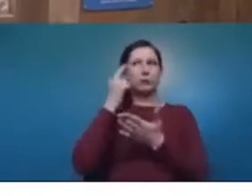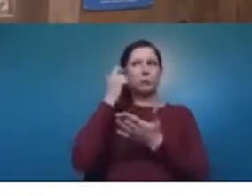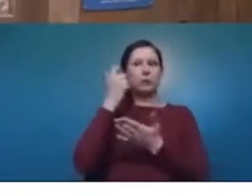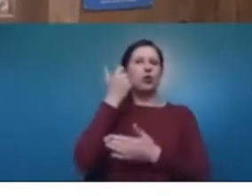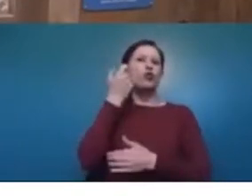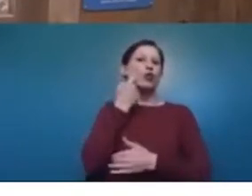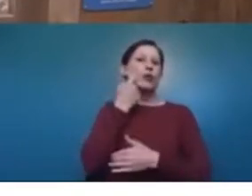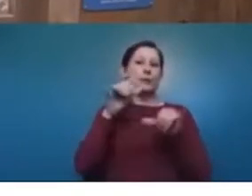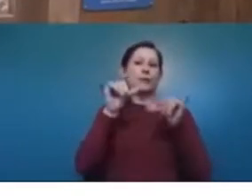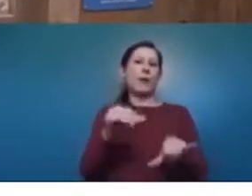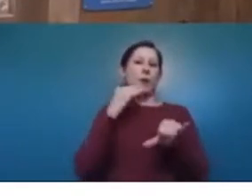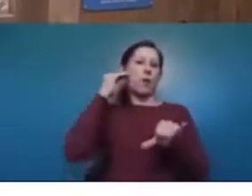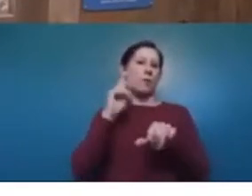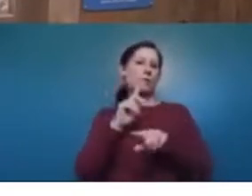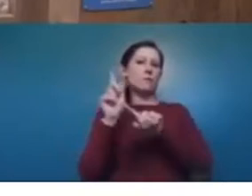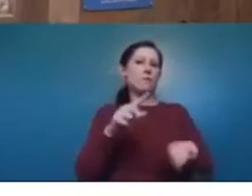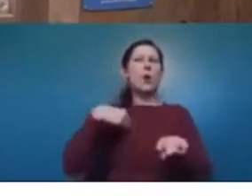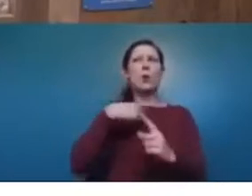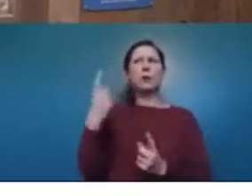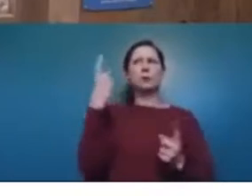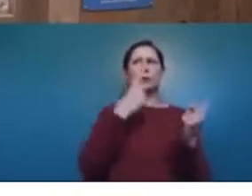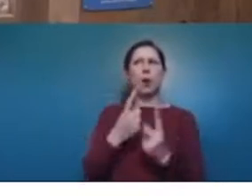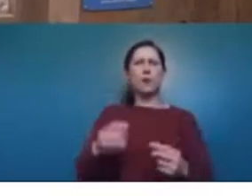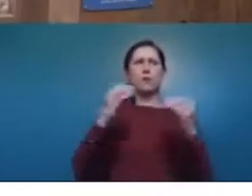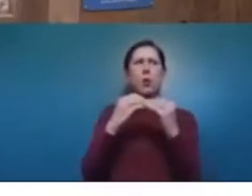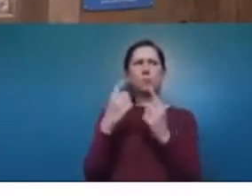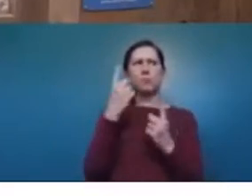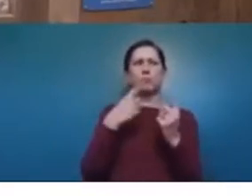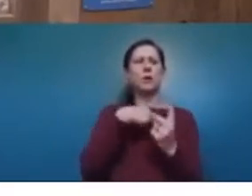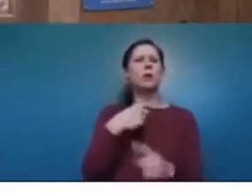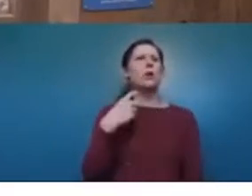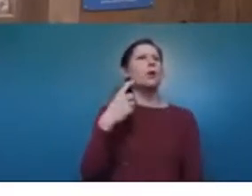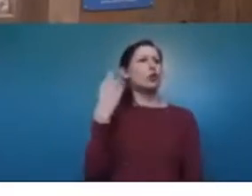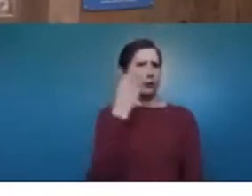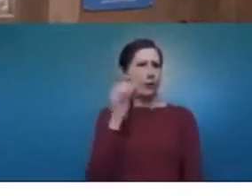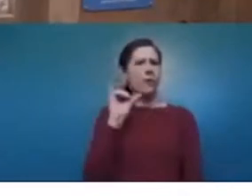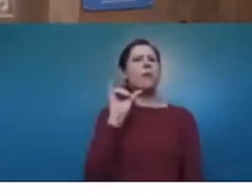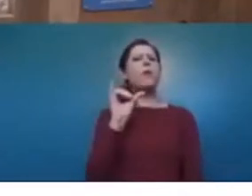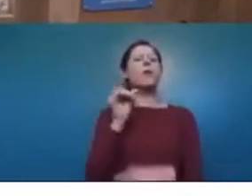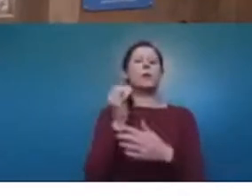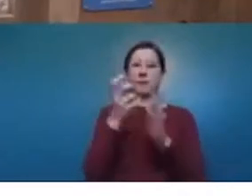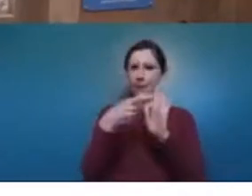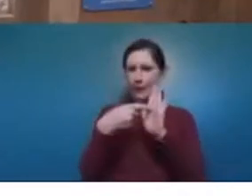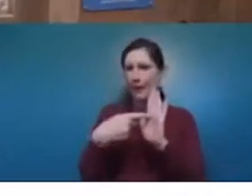stay-at-home order. But when we thought about it some more, we realized that these were examples of tools that we